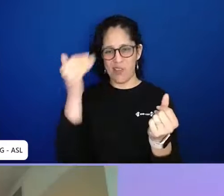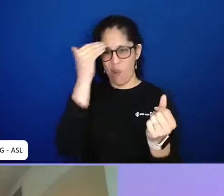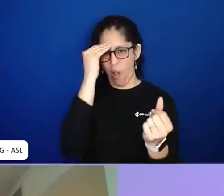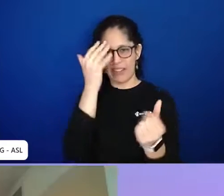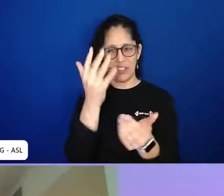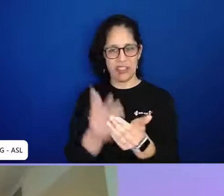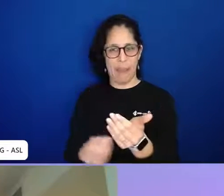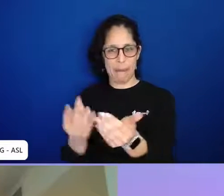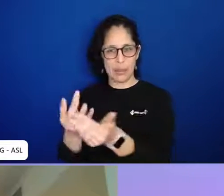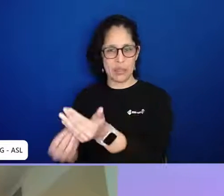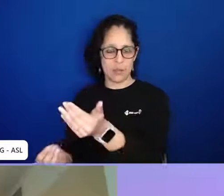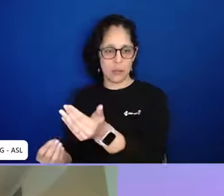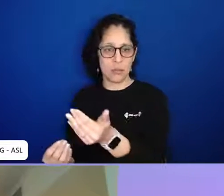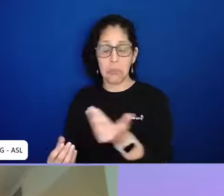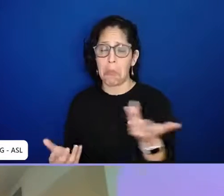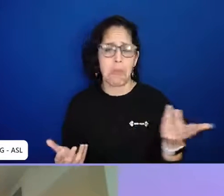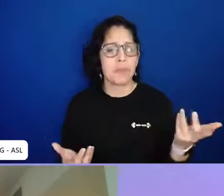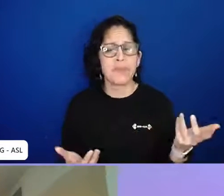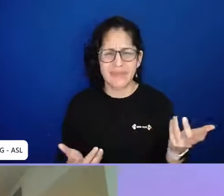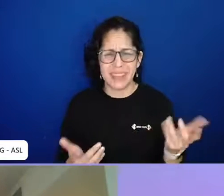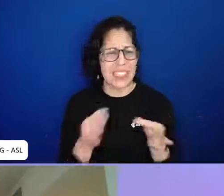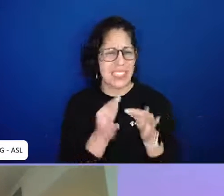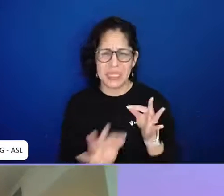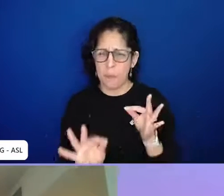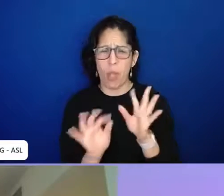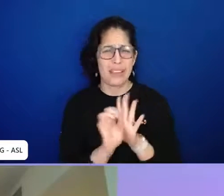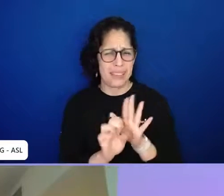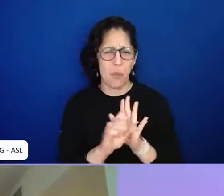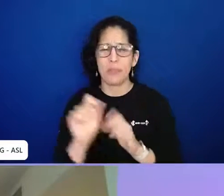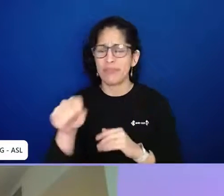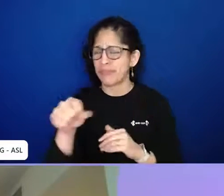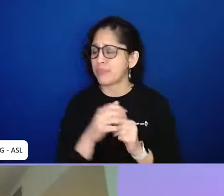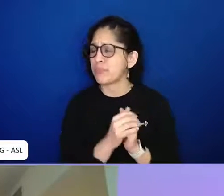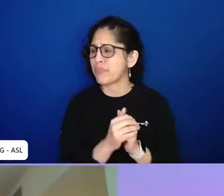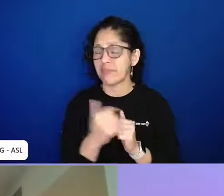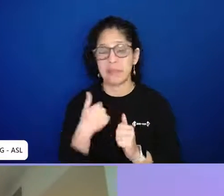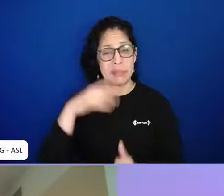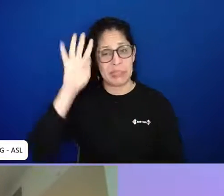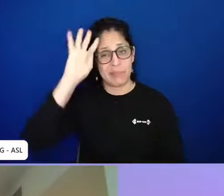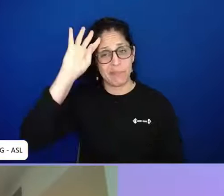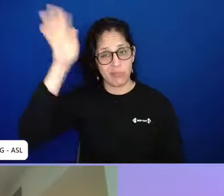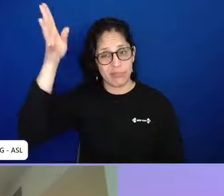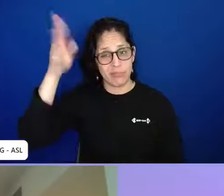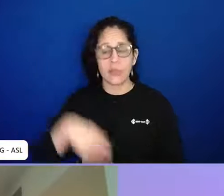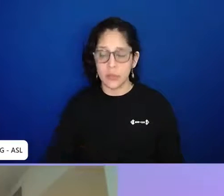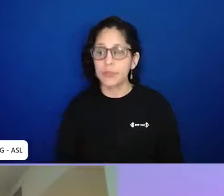implemented micro curriculum to address knowledge gaps? [Matthew Luken]